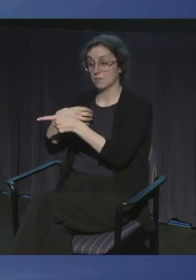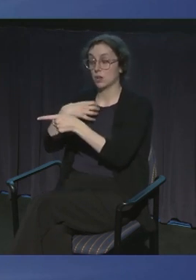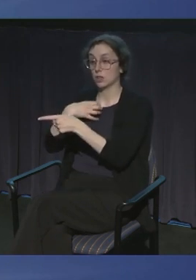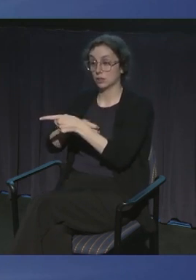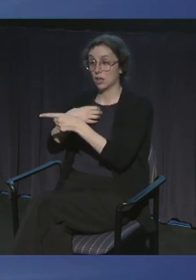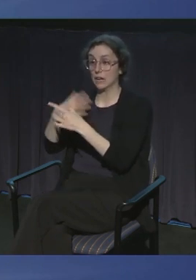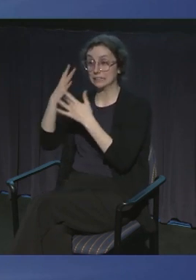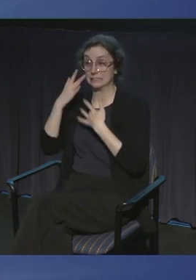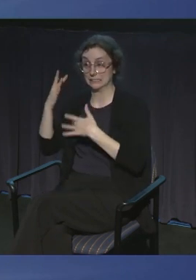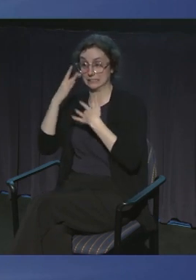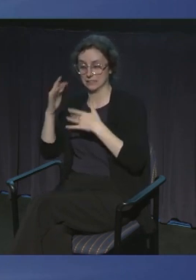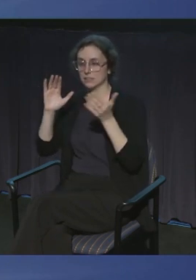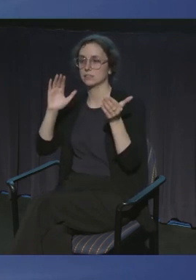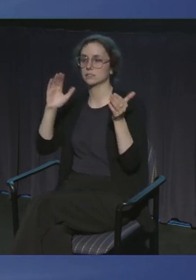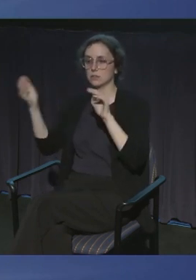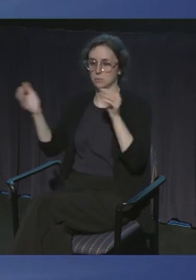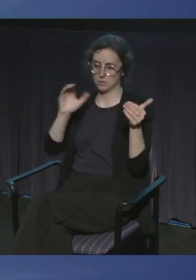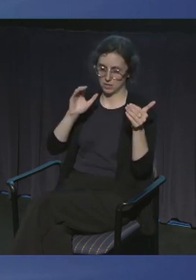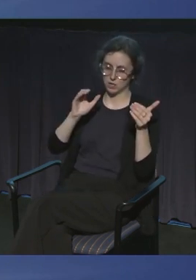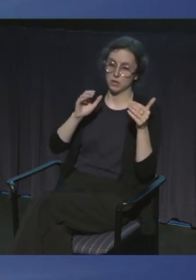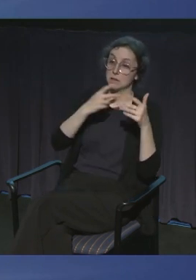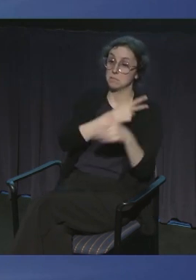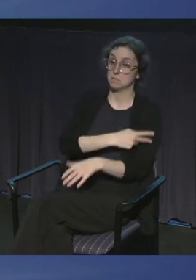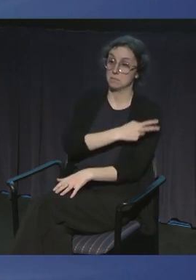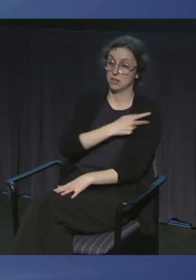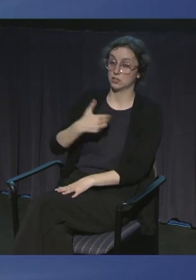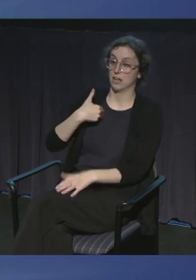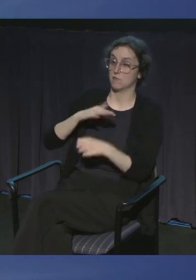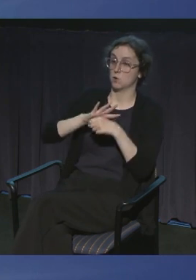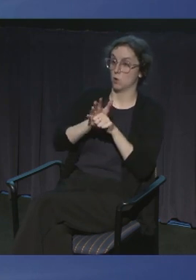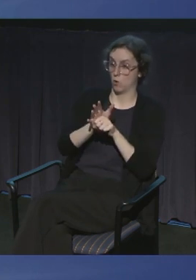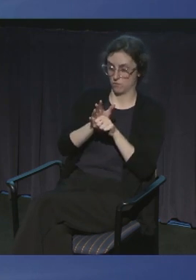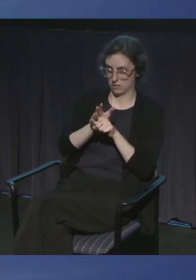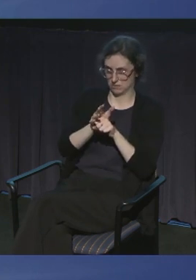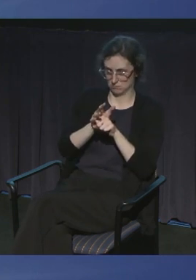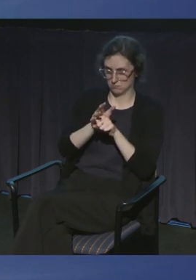COVID 19 INFECTED PATIENTS AND